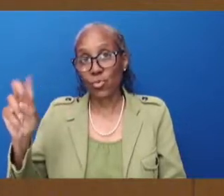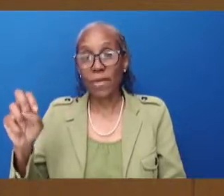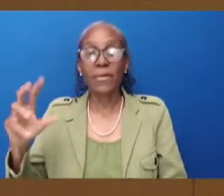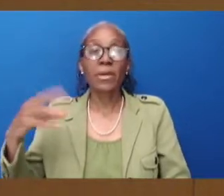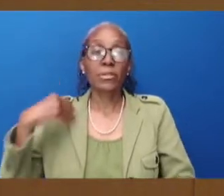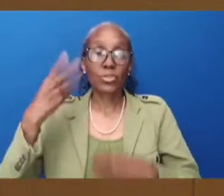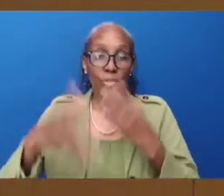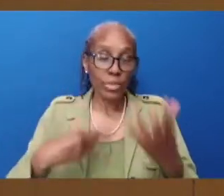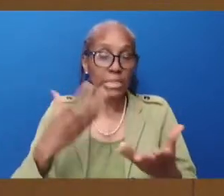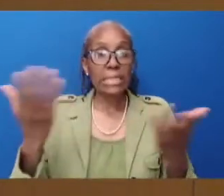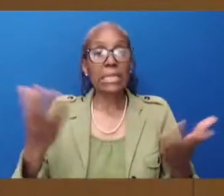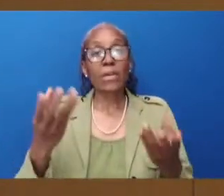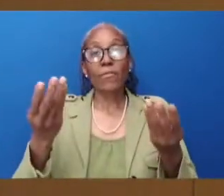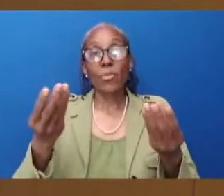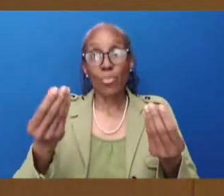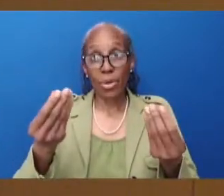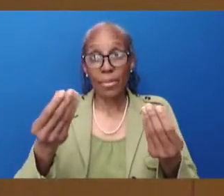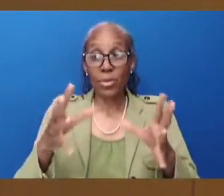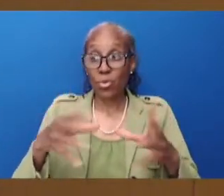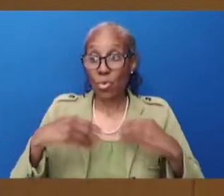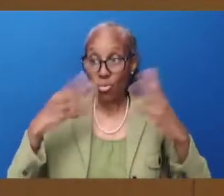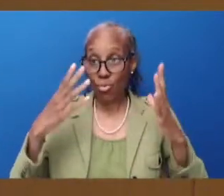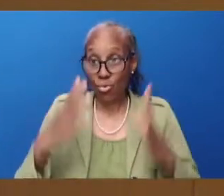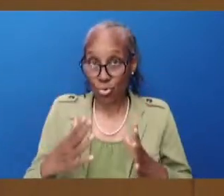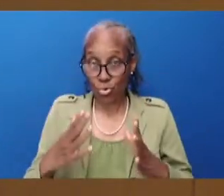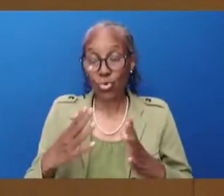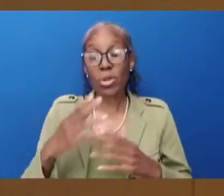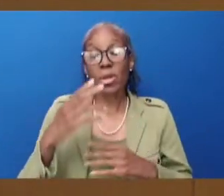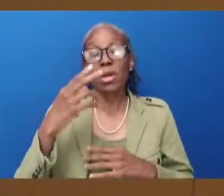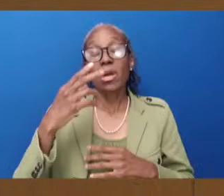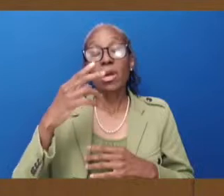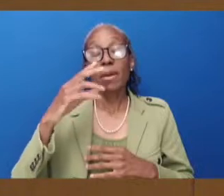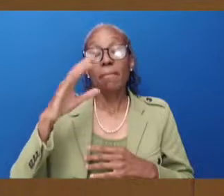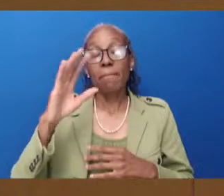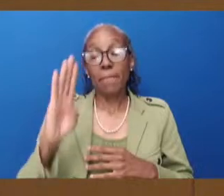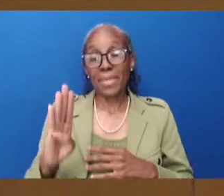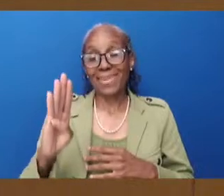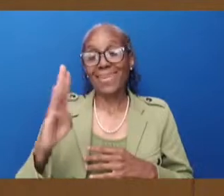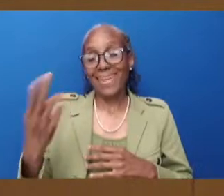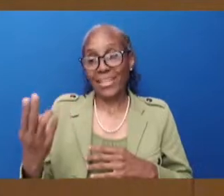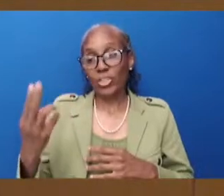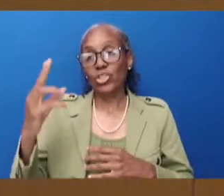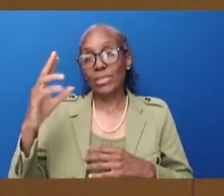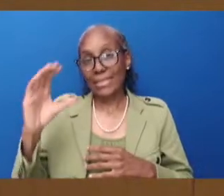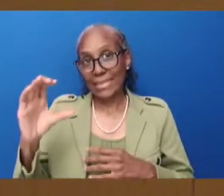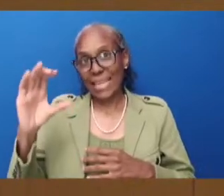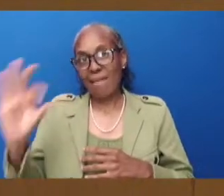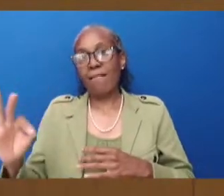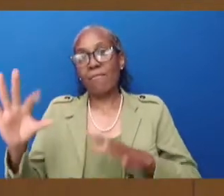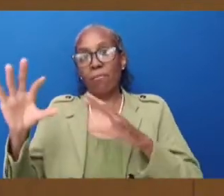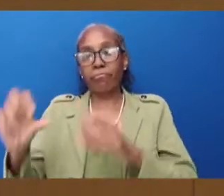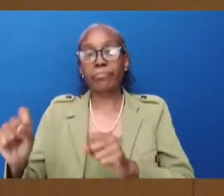5501 REGAN DRIVE.